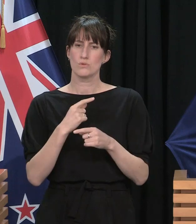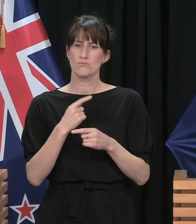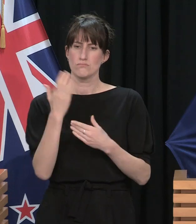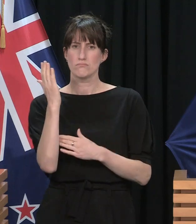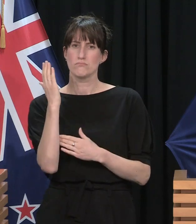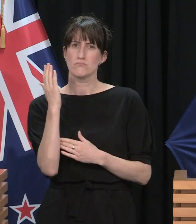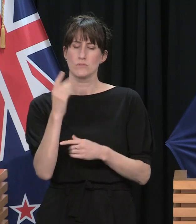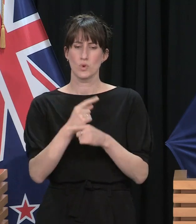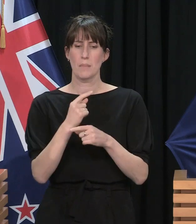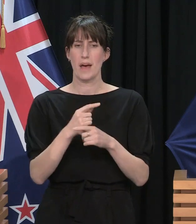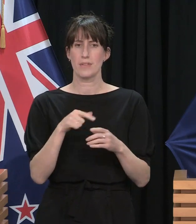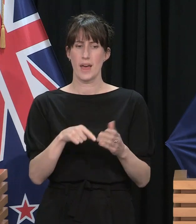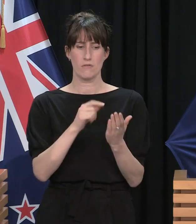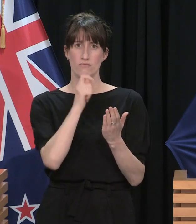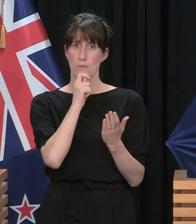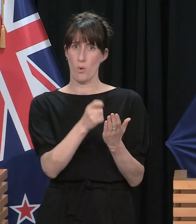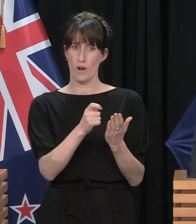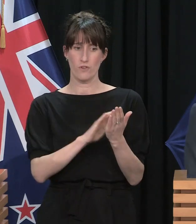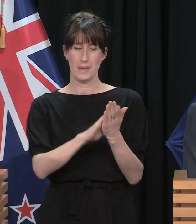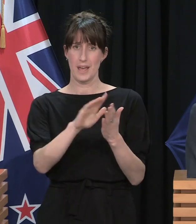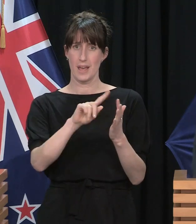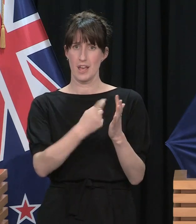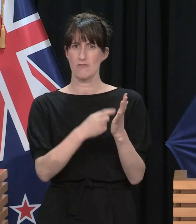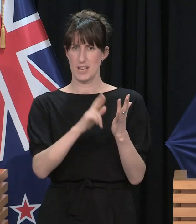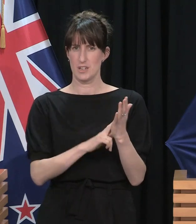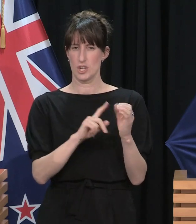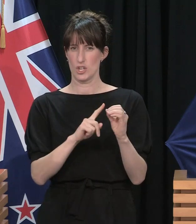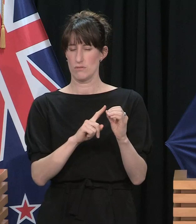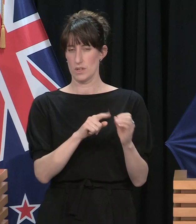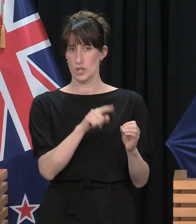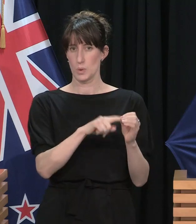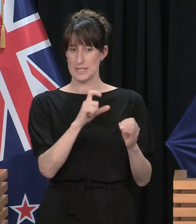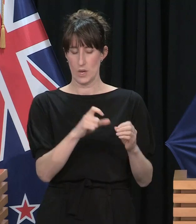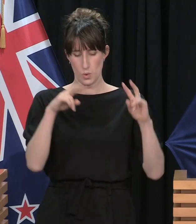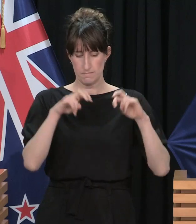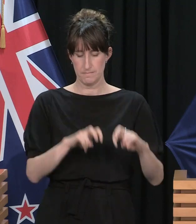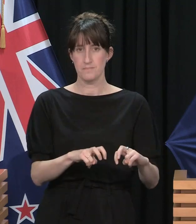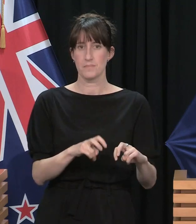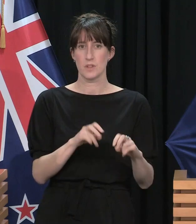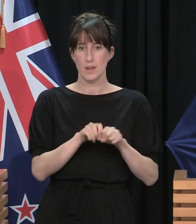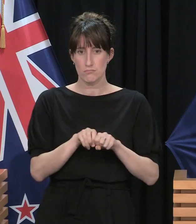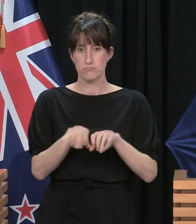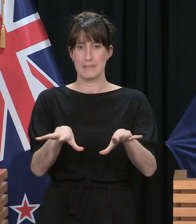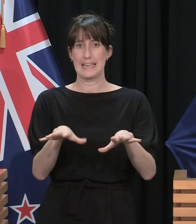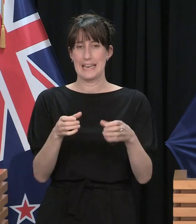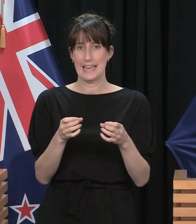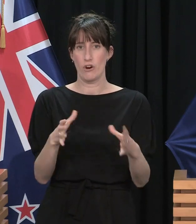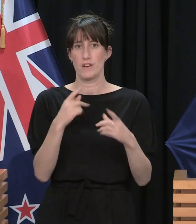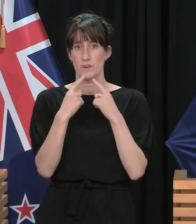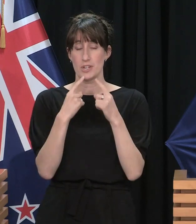isolation managed quarantine facilities. A few comments from myself on the report from Michael Hearen QC. I do, first